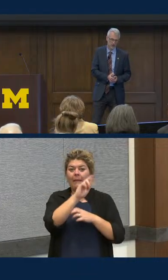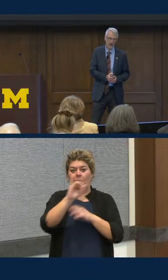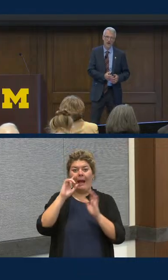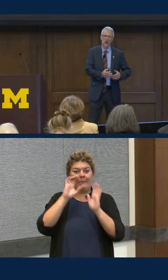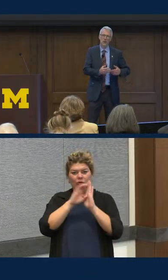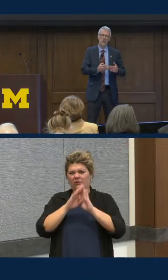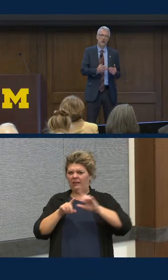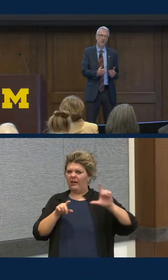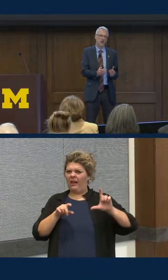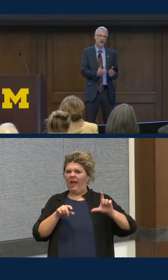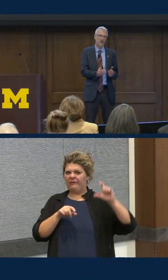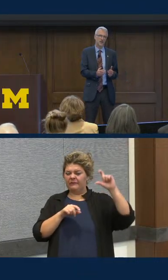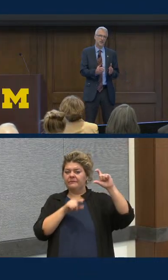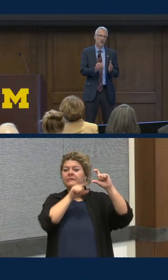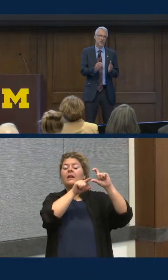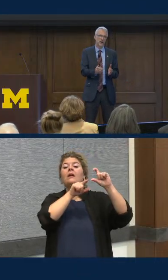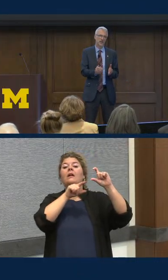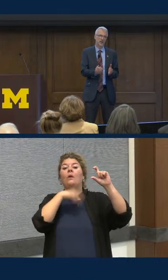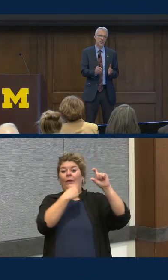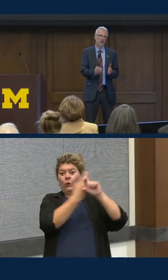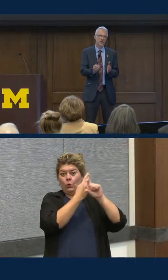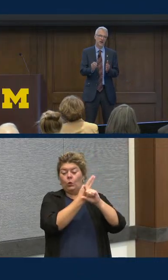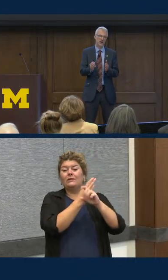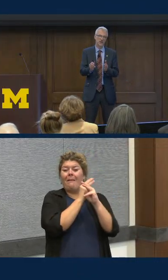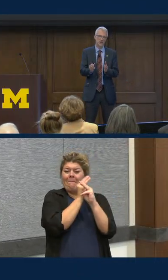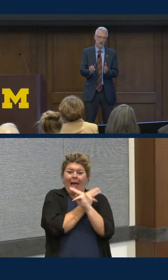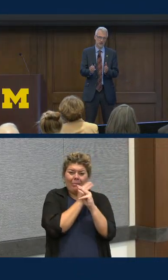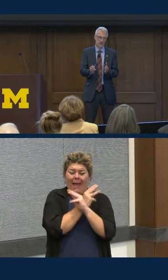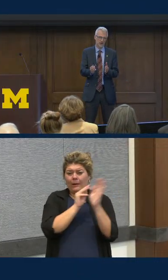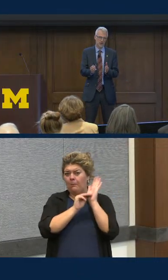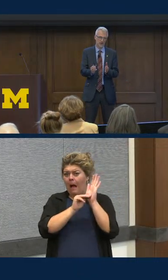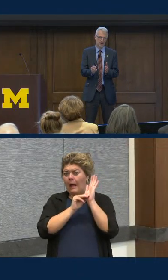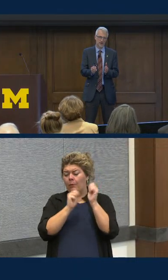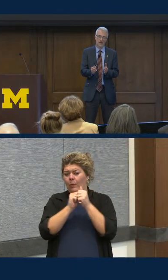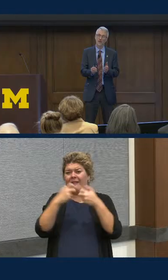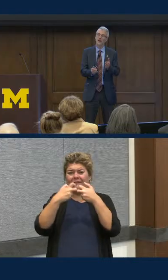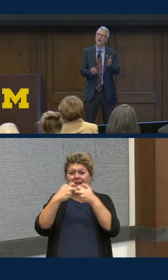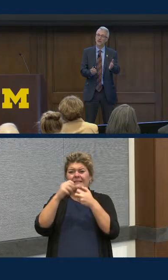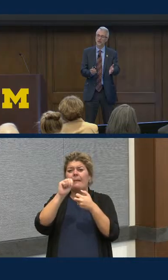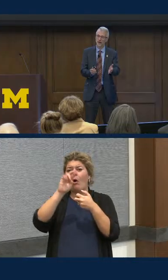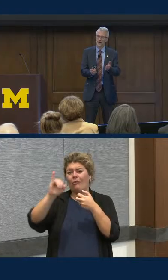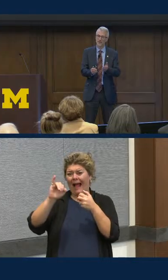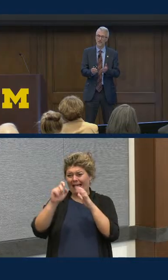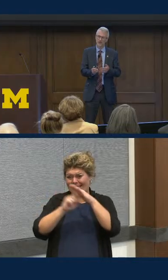in upper left and propagate them